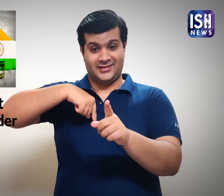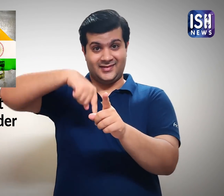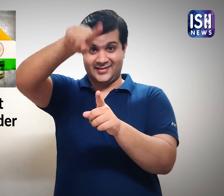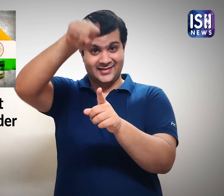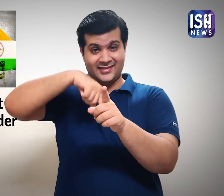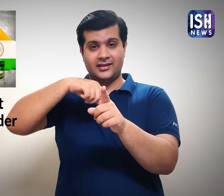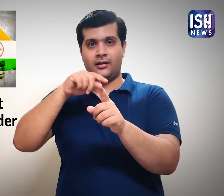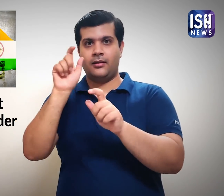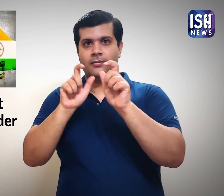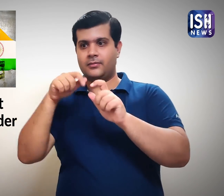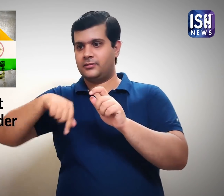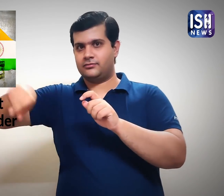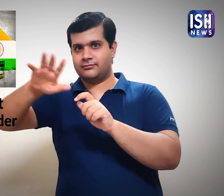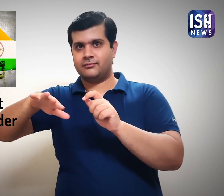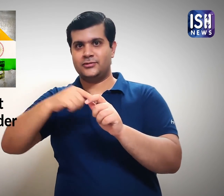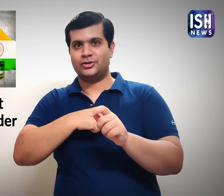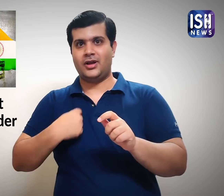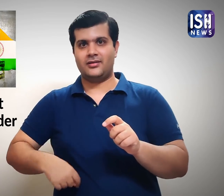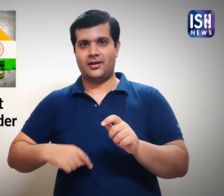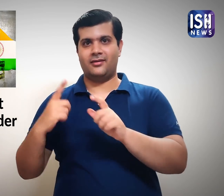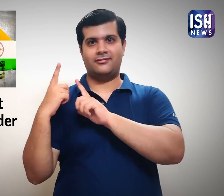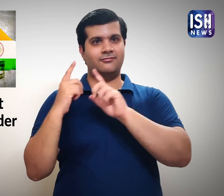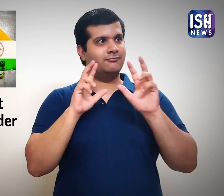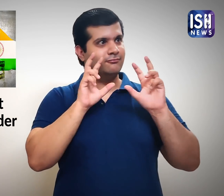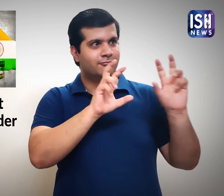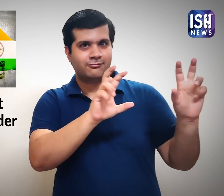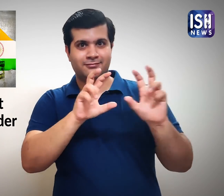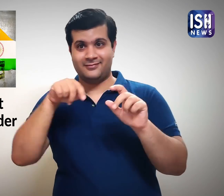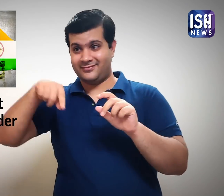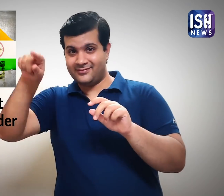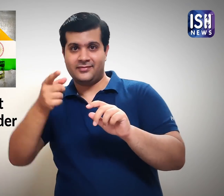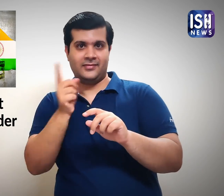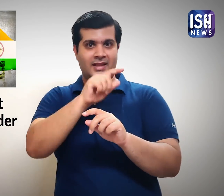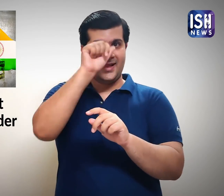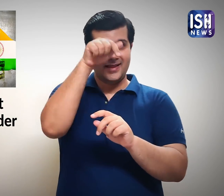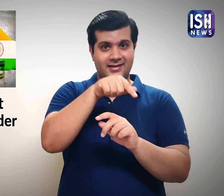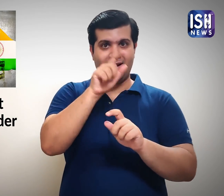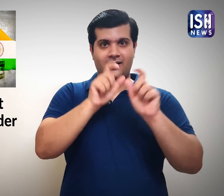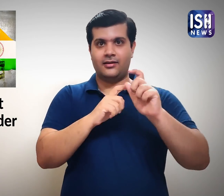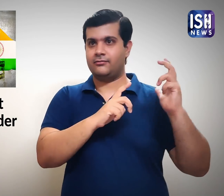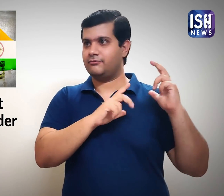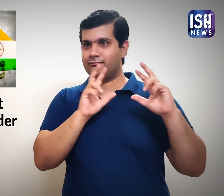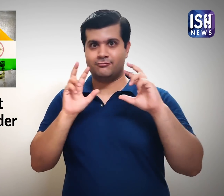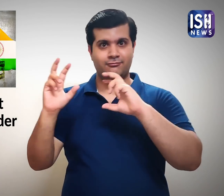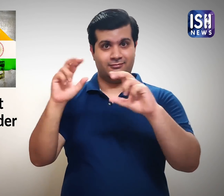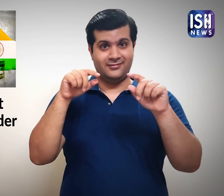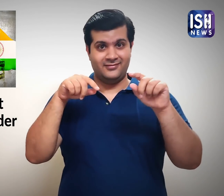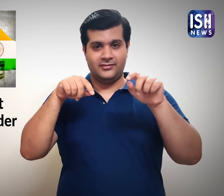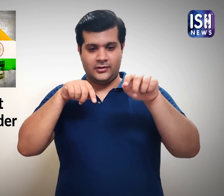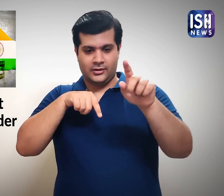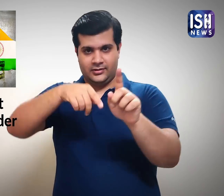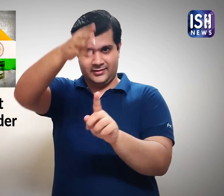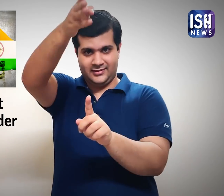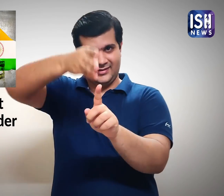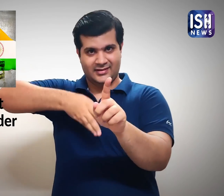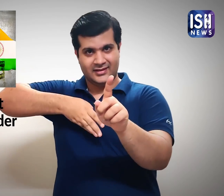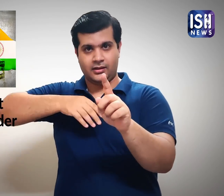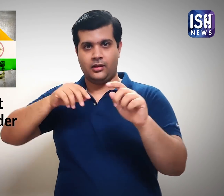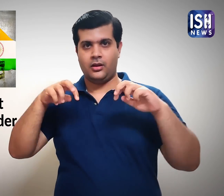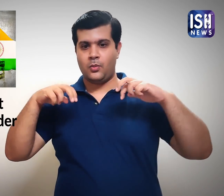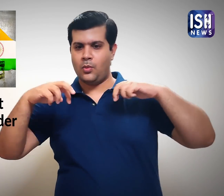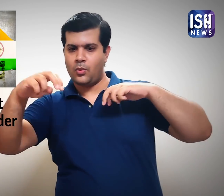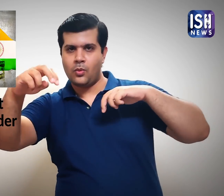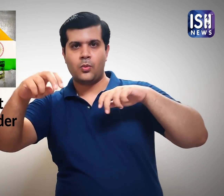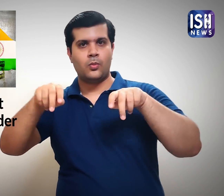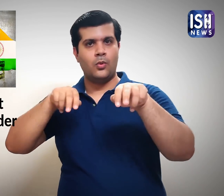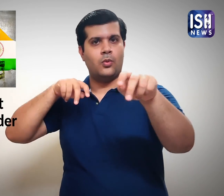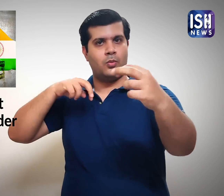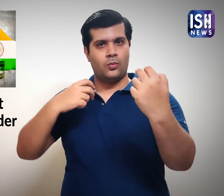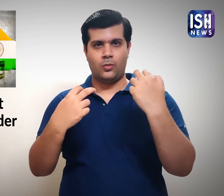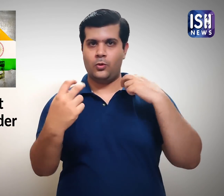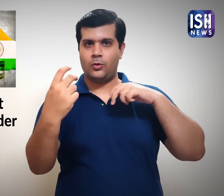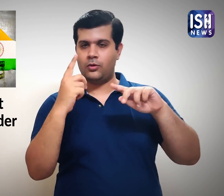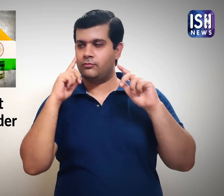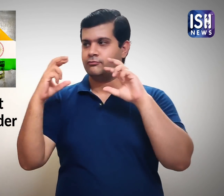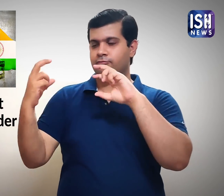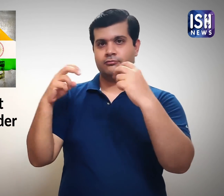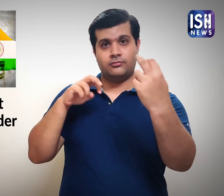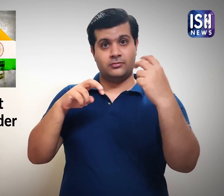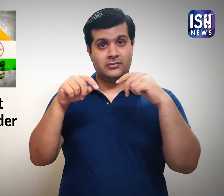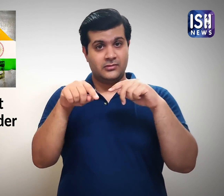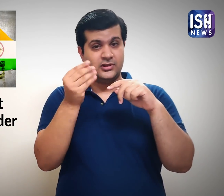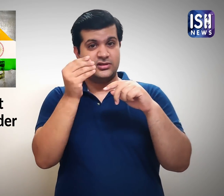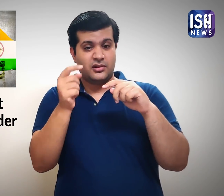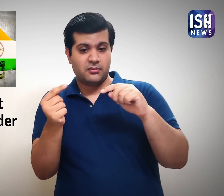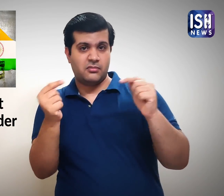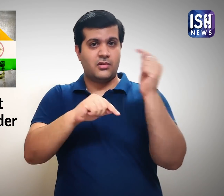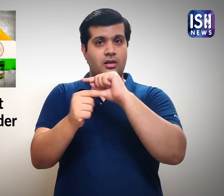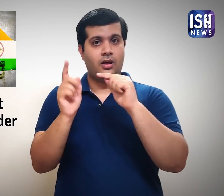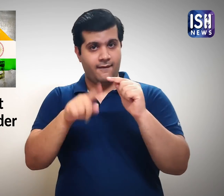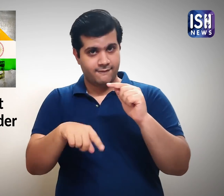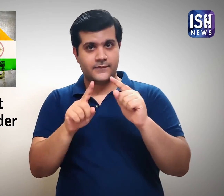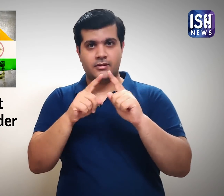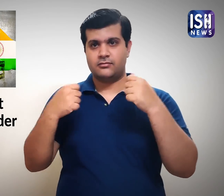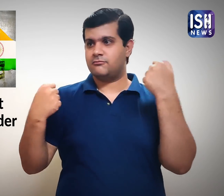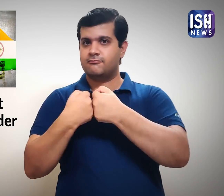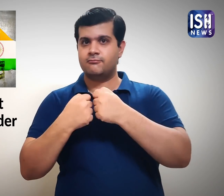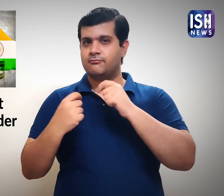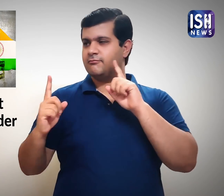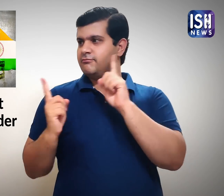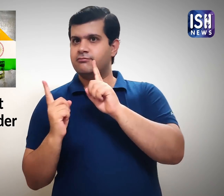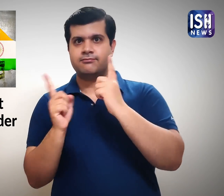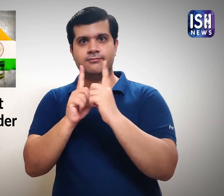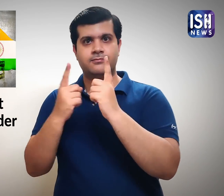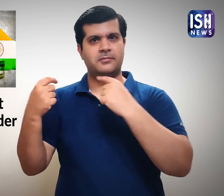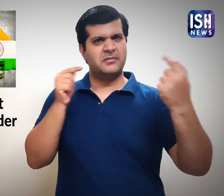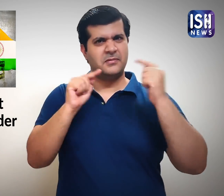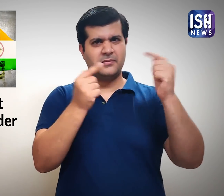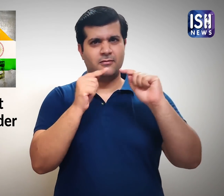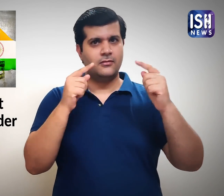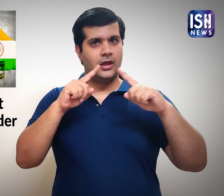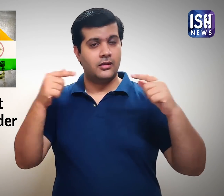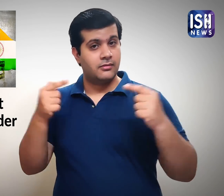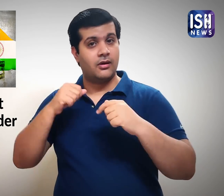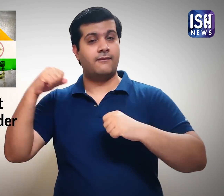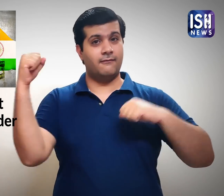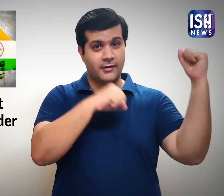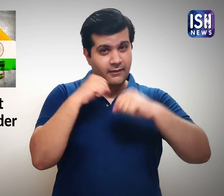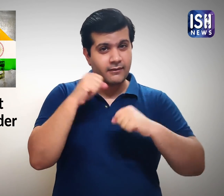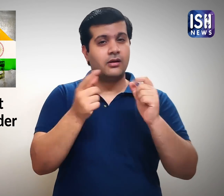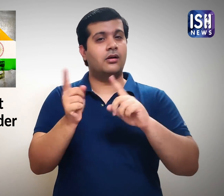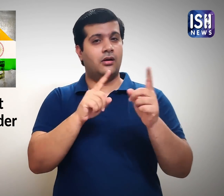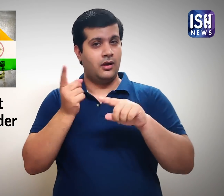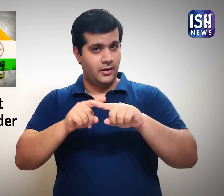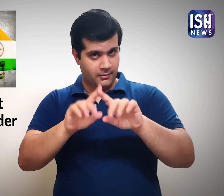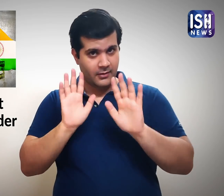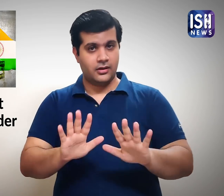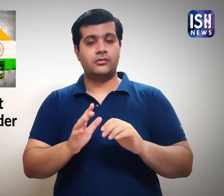The border patrol on both sides, often bump into each other and sometimes have scuffles.